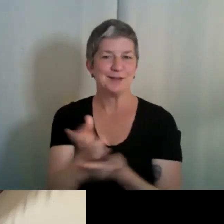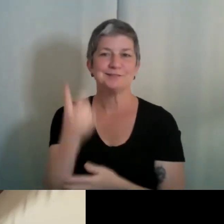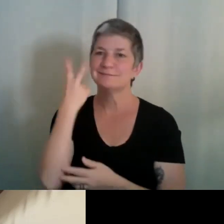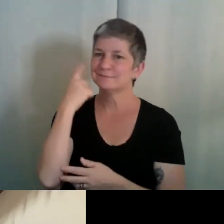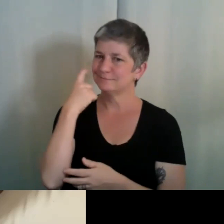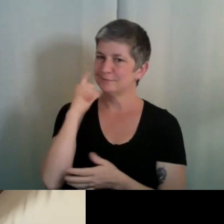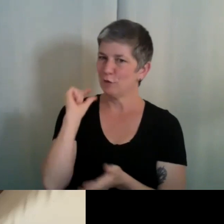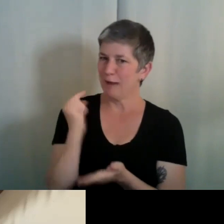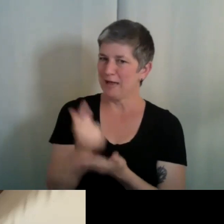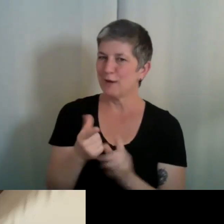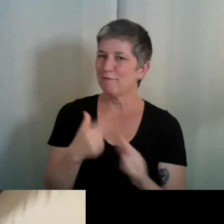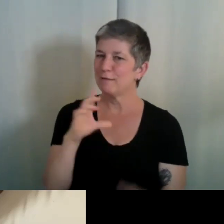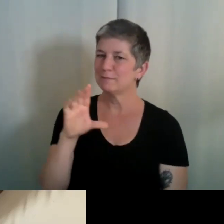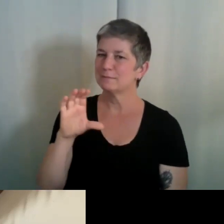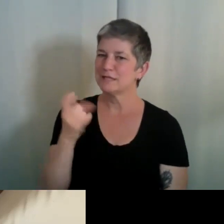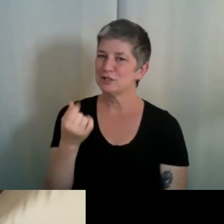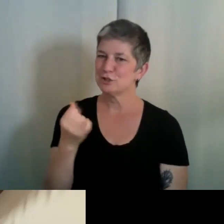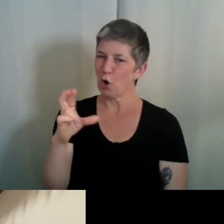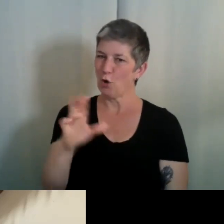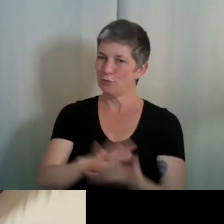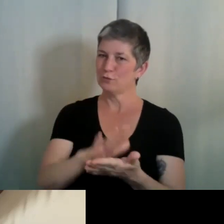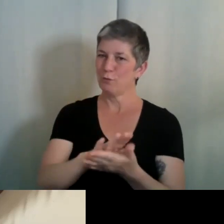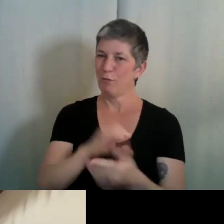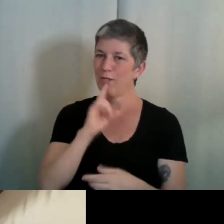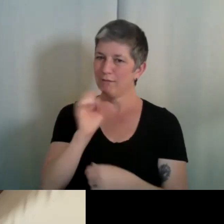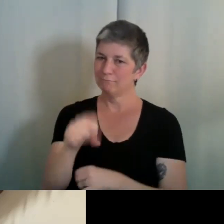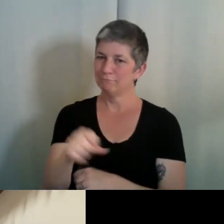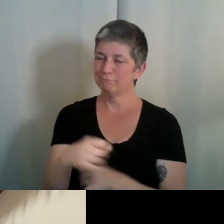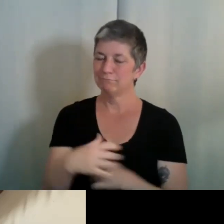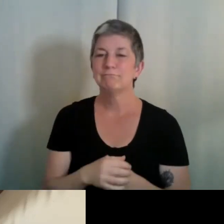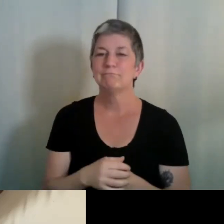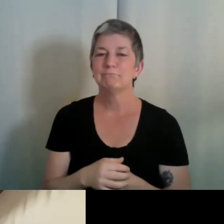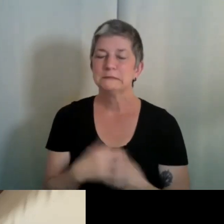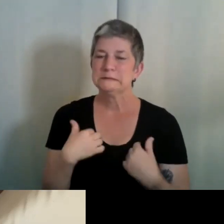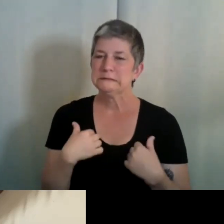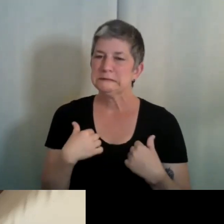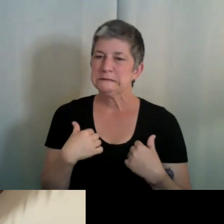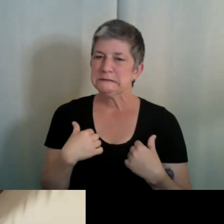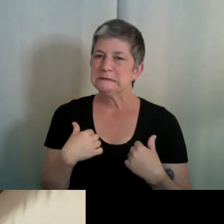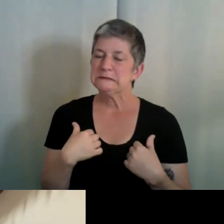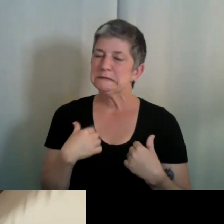from a charter school. And I had so many issues with her